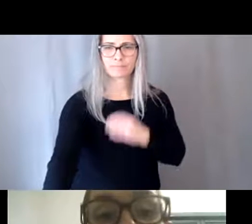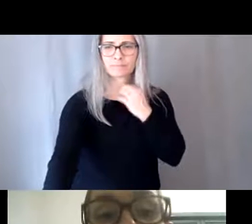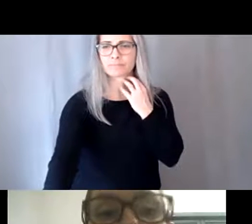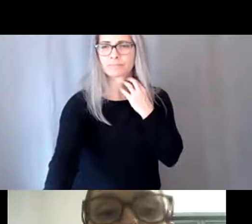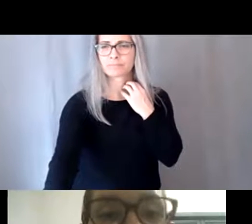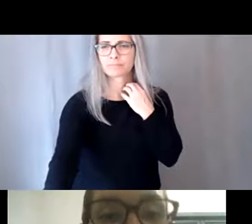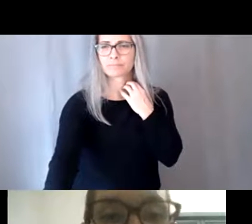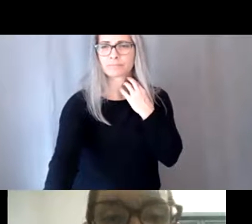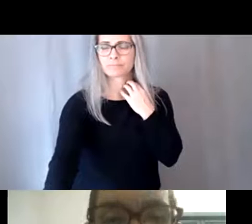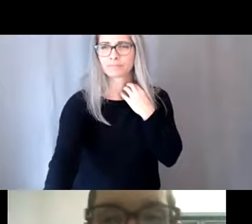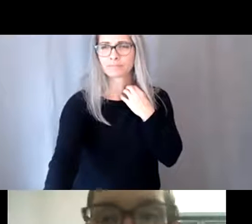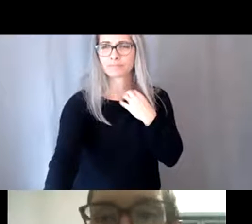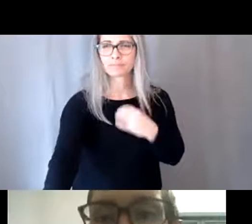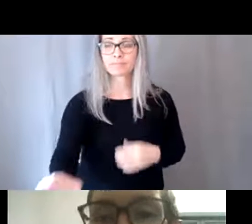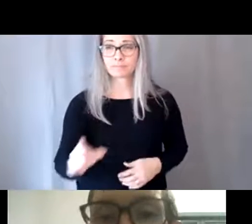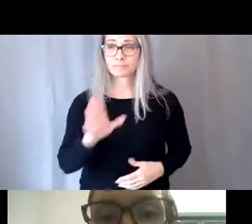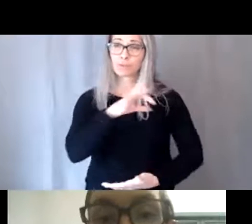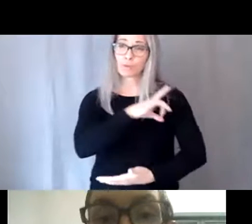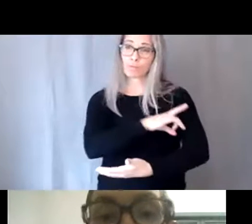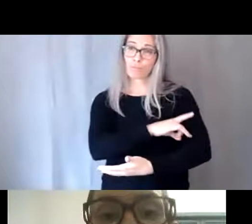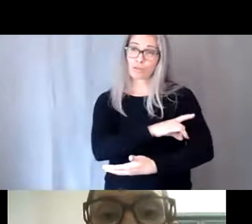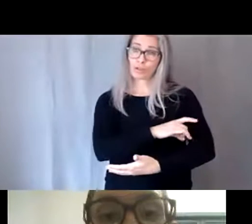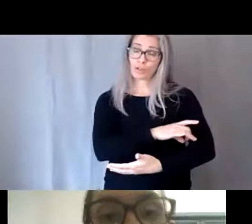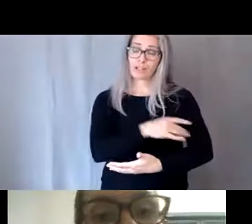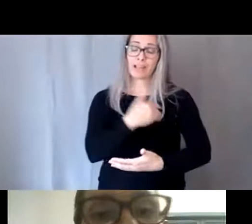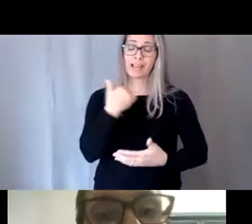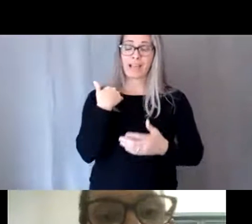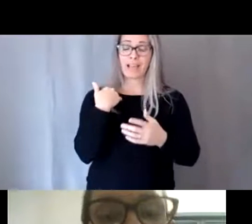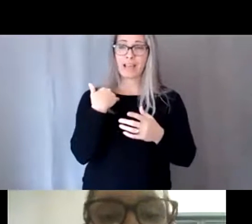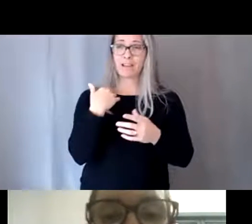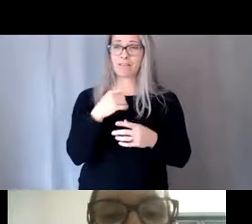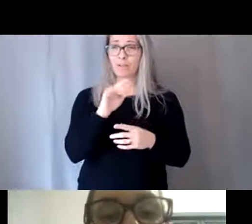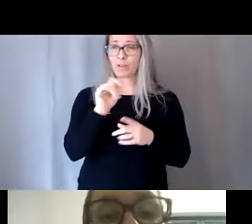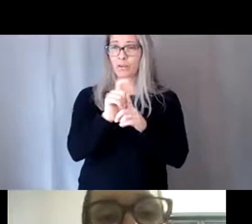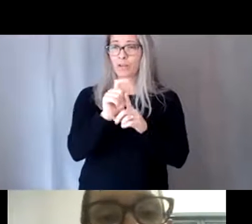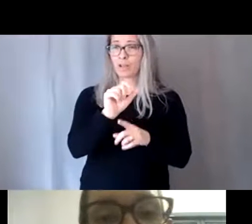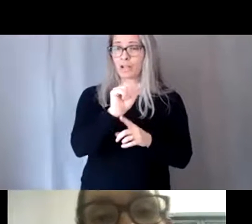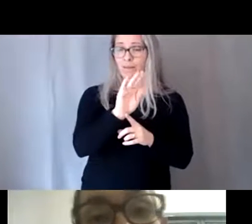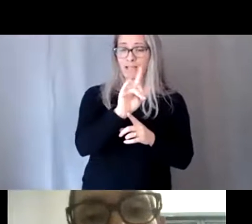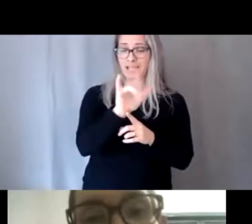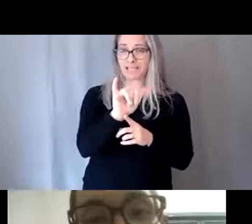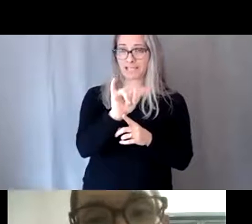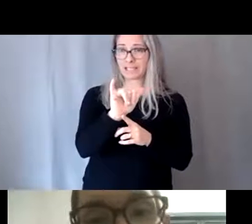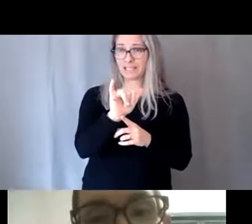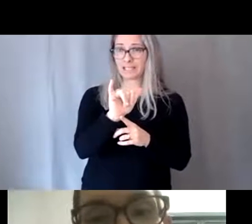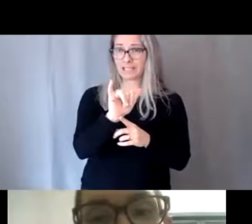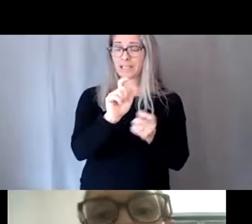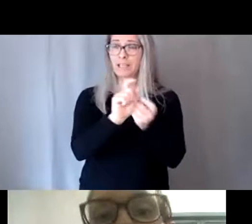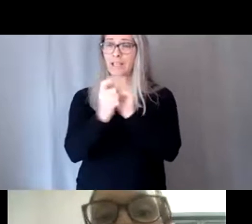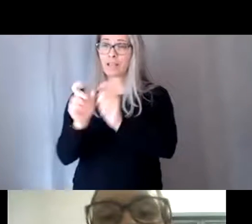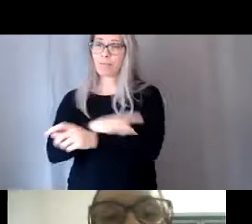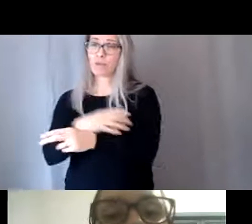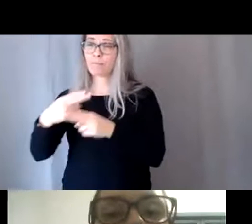in Portuguese we translate ability as habilidade and